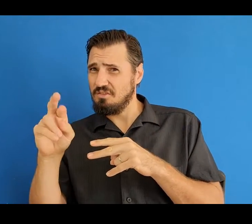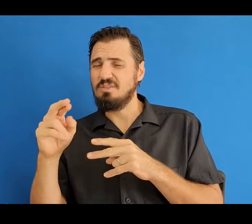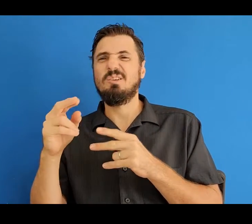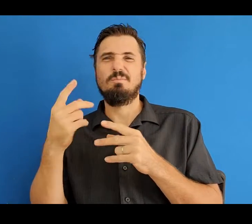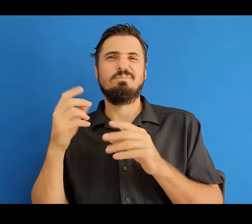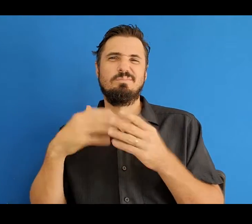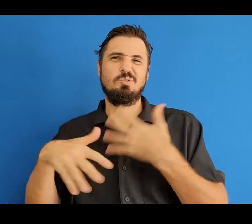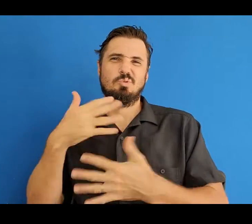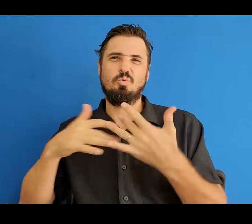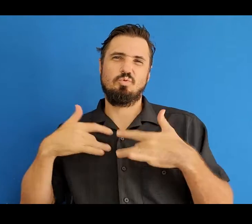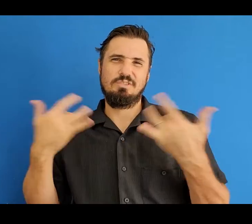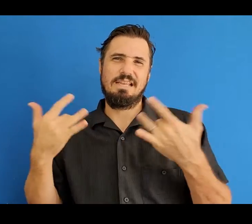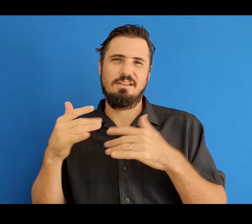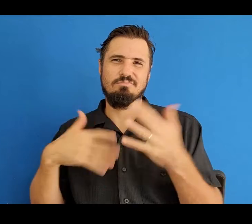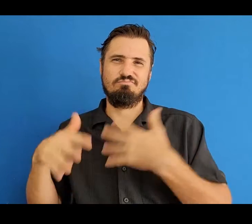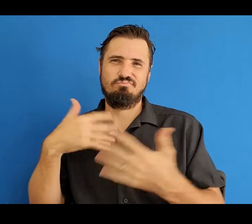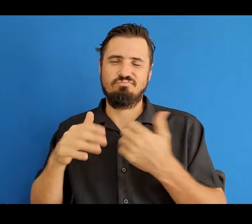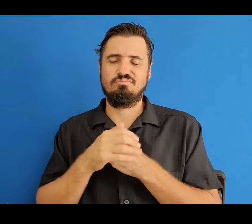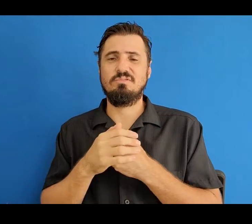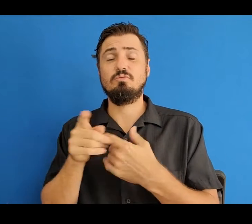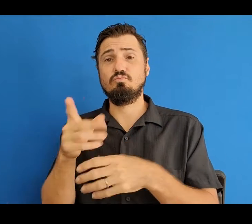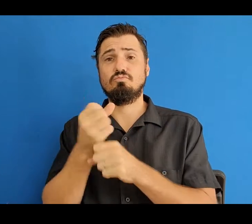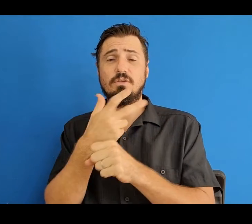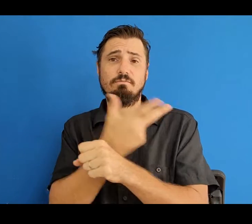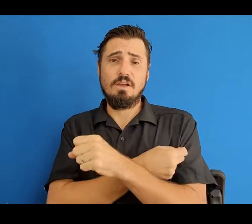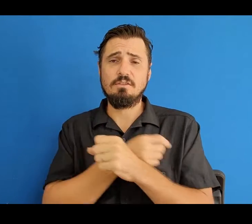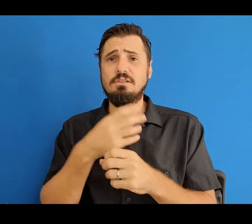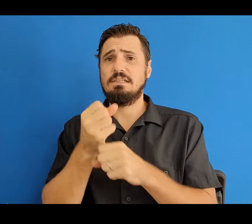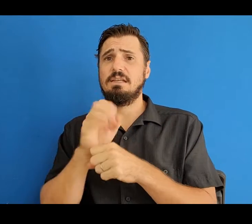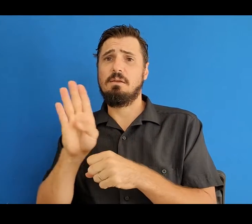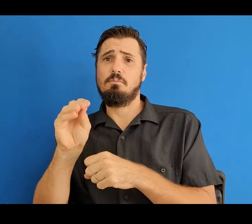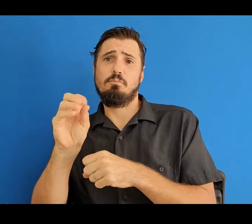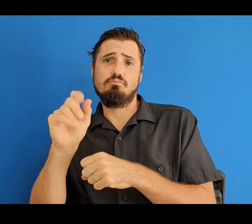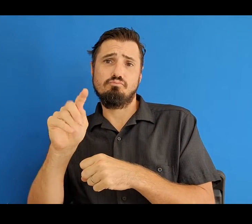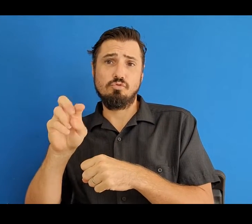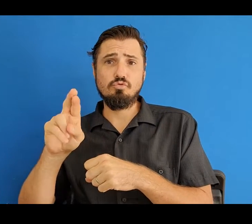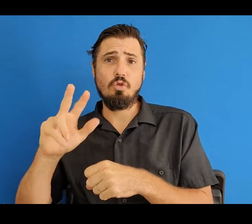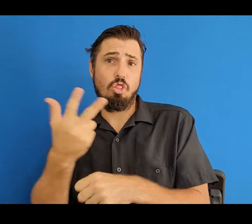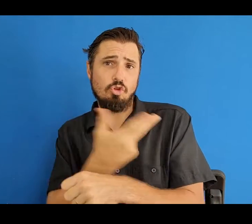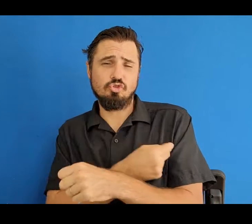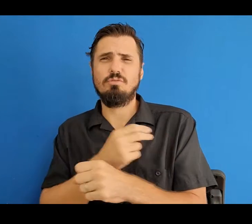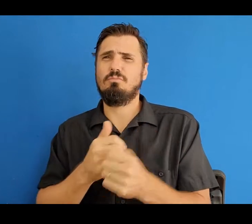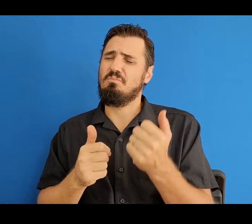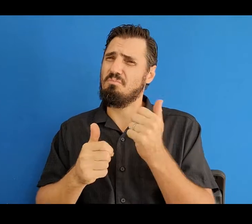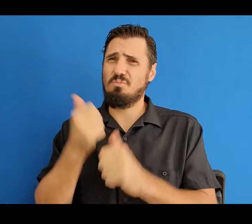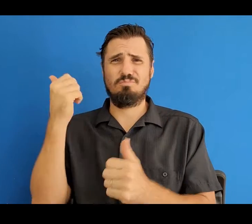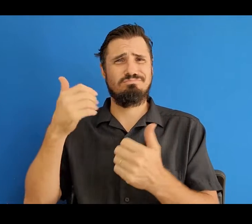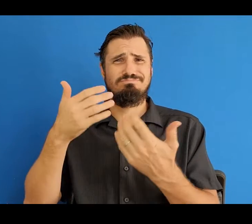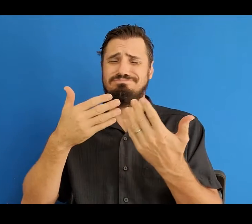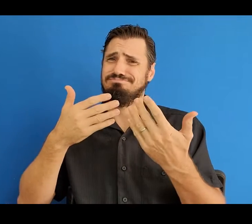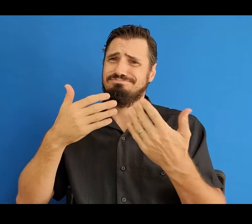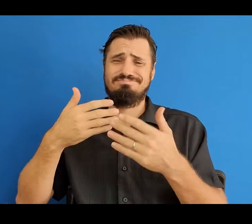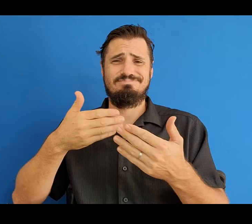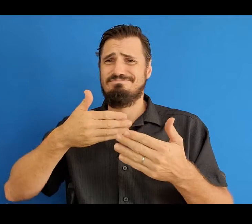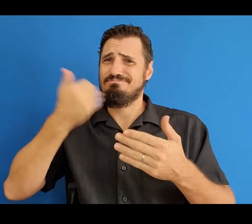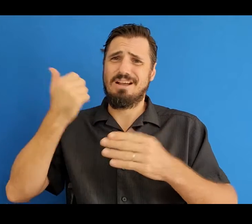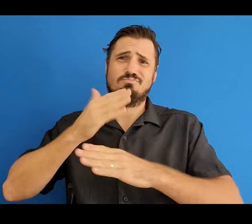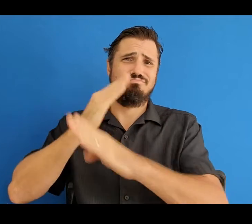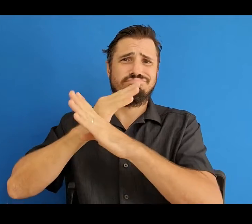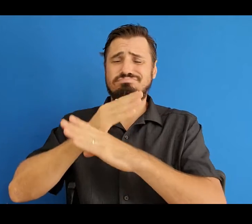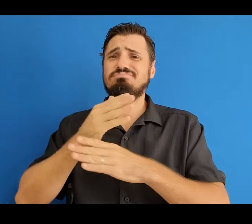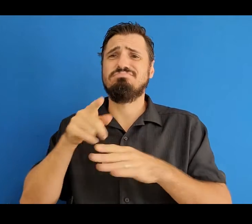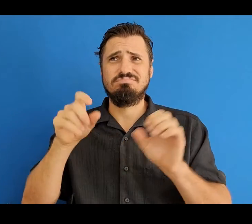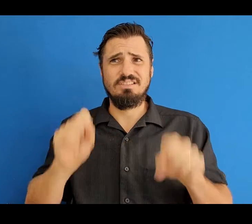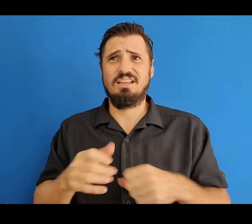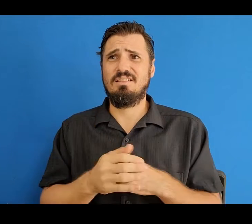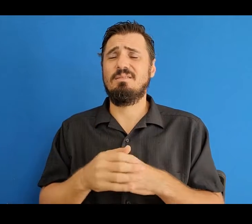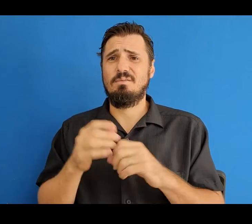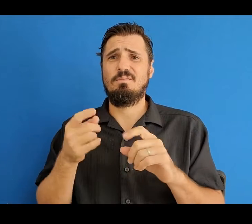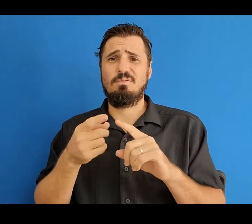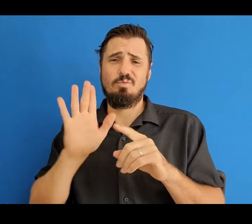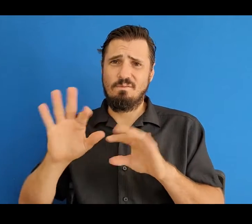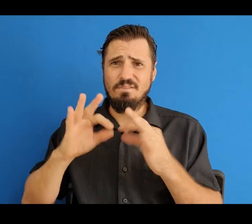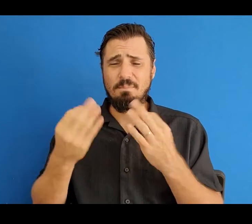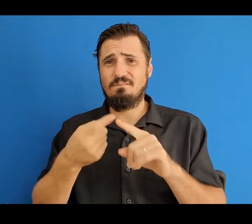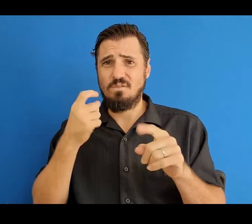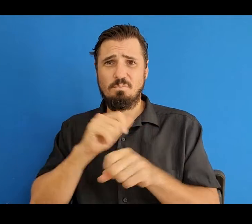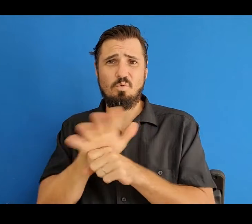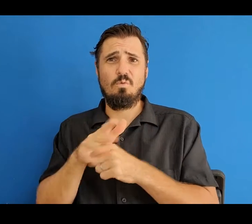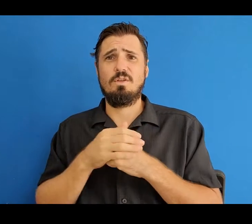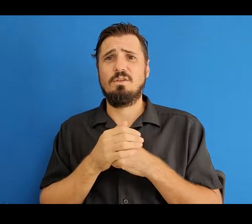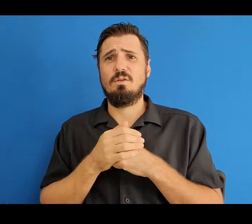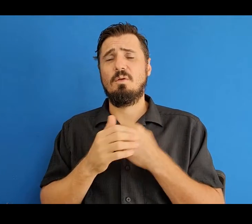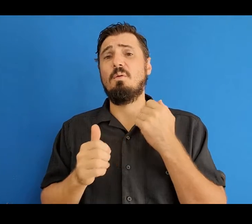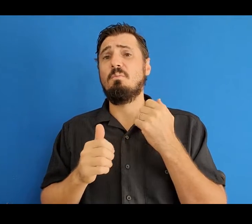Getting vaccinated and getting a booster is still one of the most effective ways to protect yourself, your ohana, and our community from the COVID variants. Most vaccination clinics are open